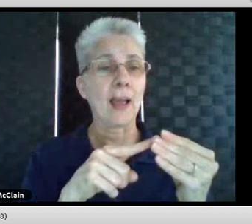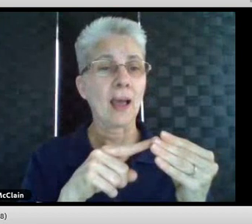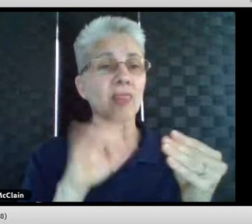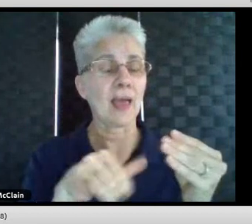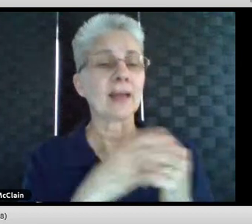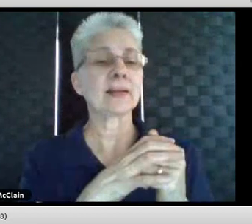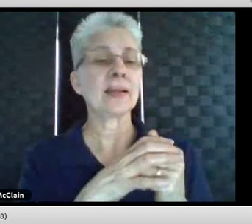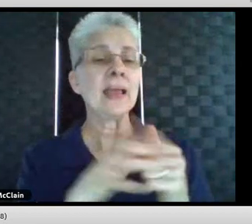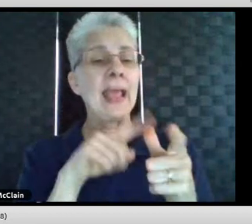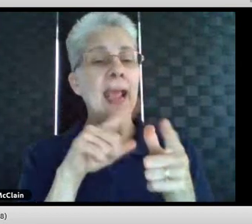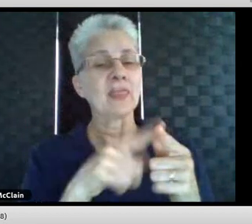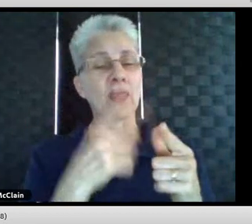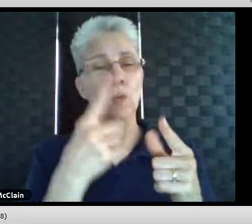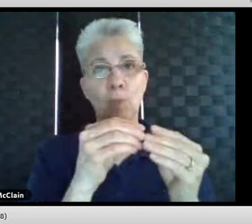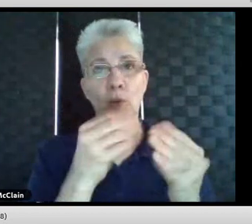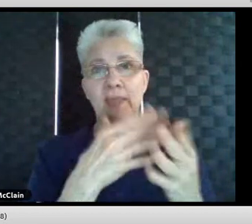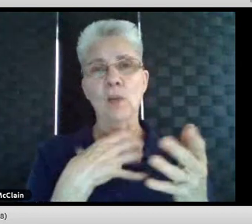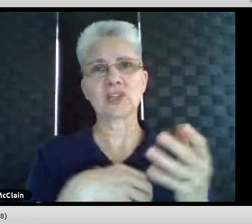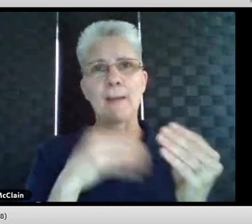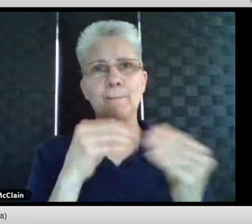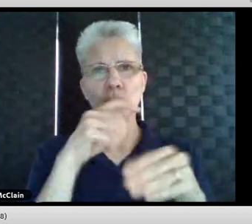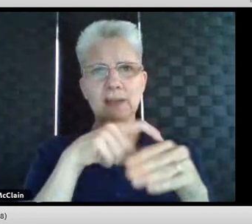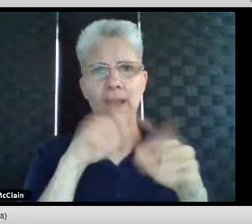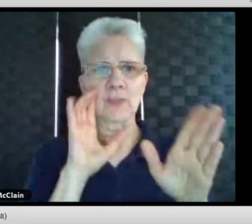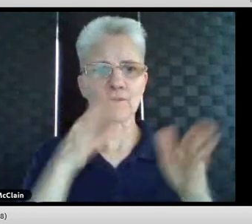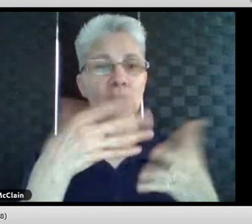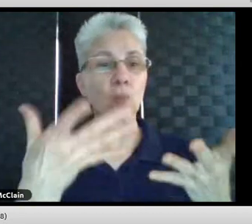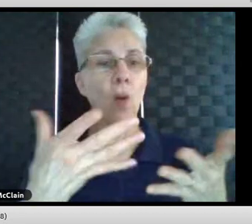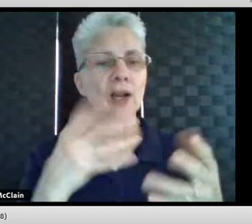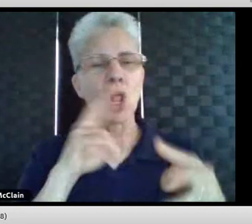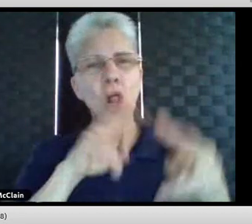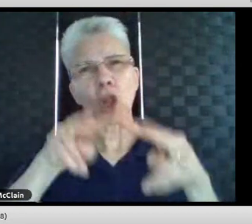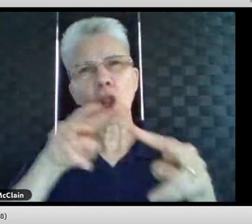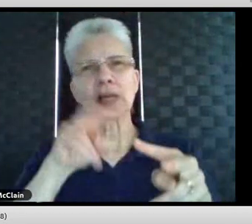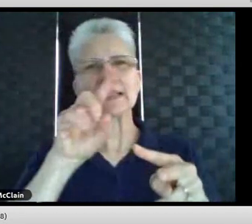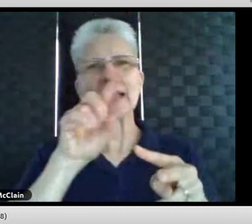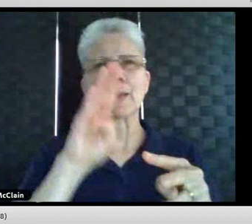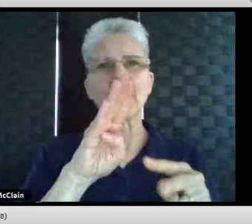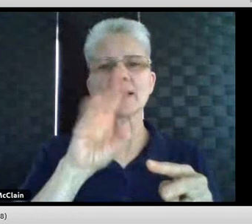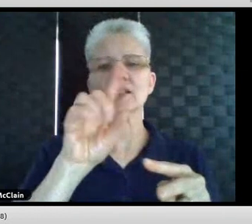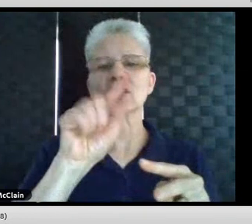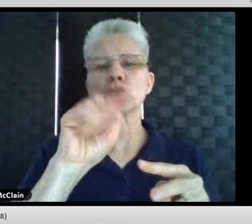and then one of the things I wish I had more time for was to look at the database tutorials for, like, EBSCO and ProQuest